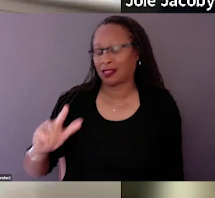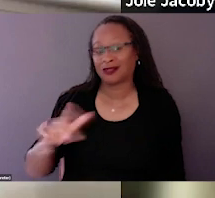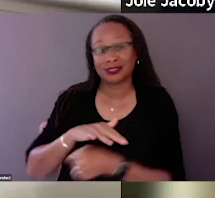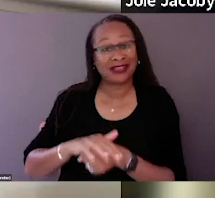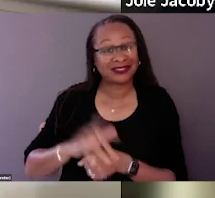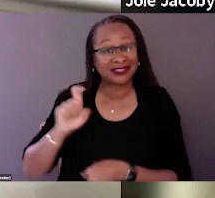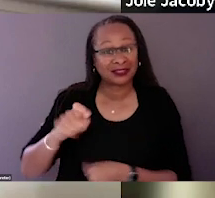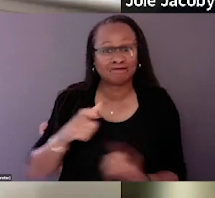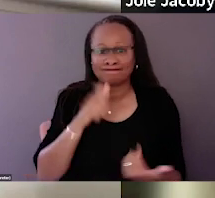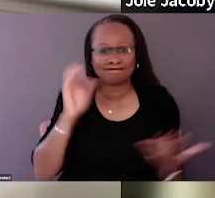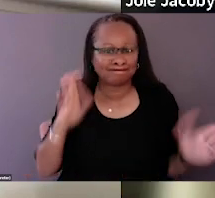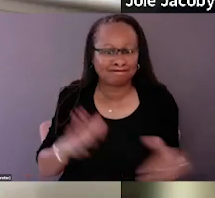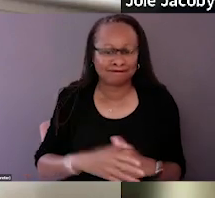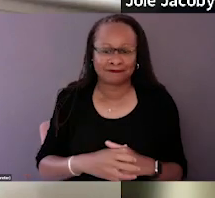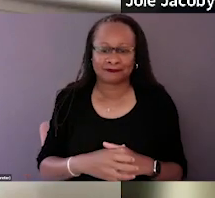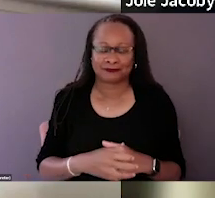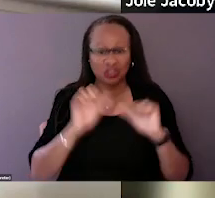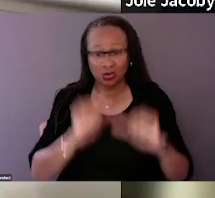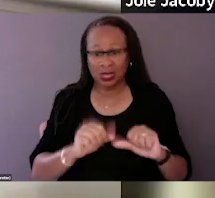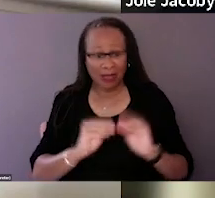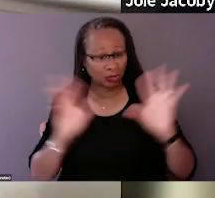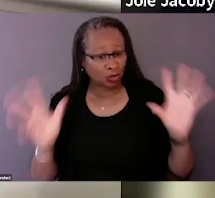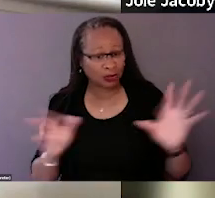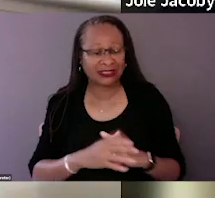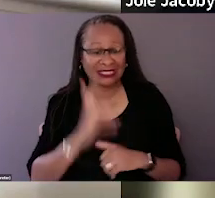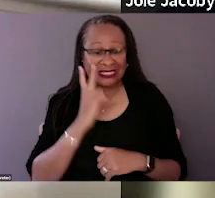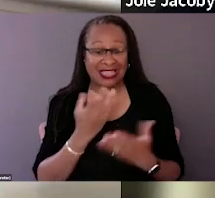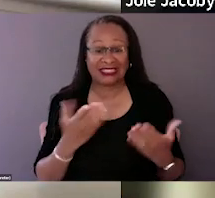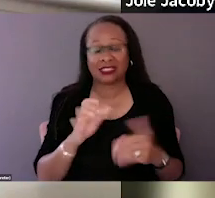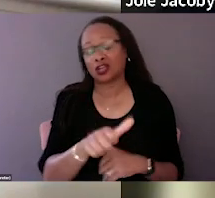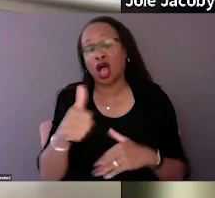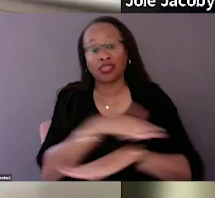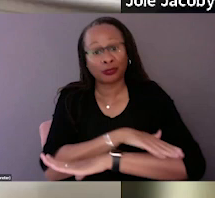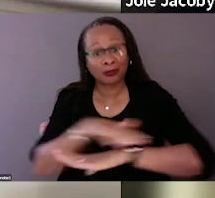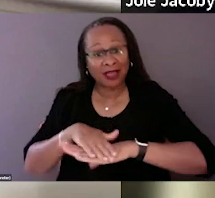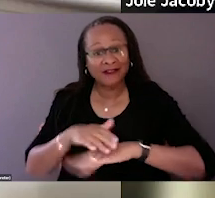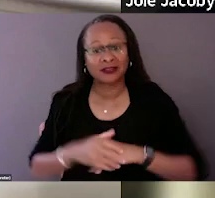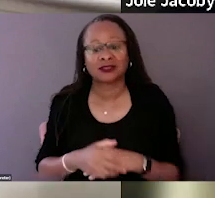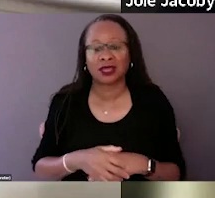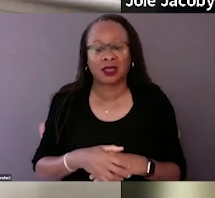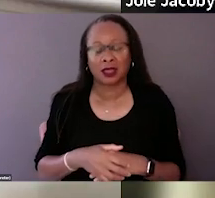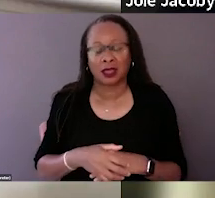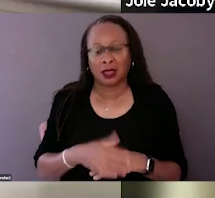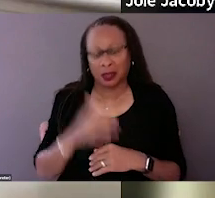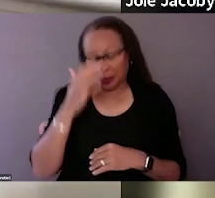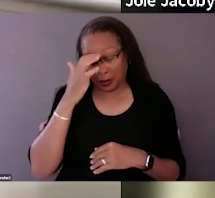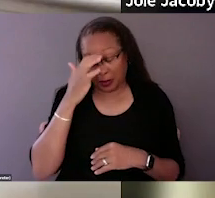I know you can definitely see this in other platforms. I know TikTok knows I'm Black.